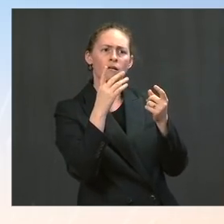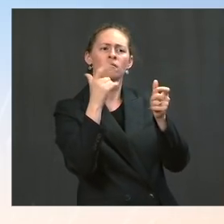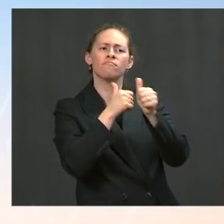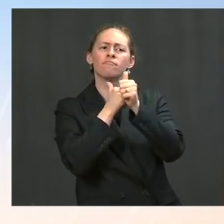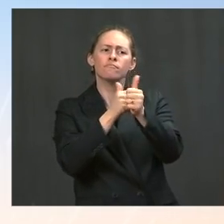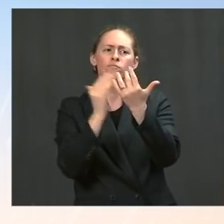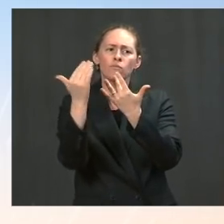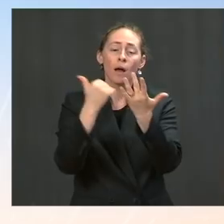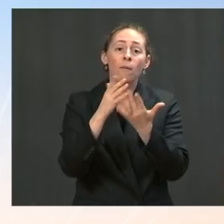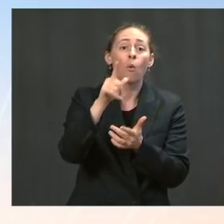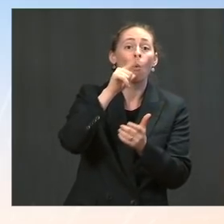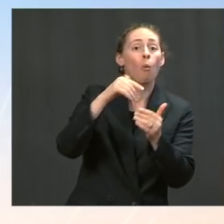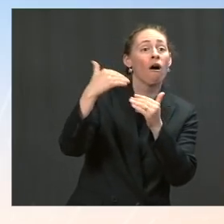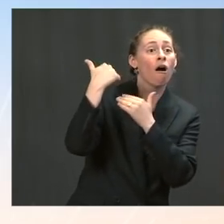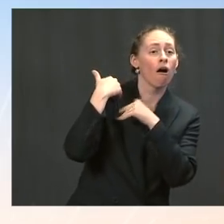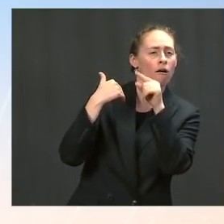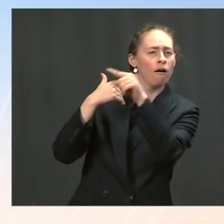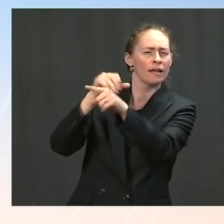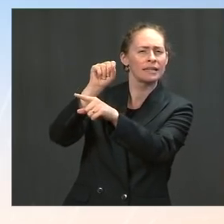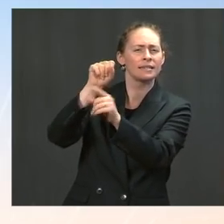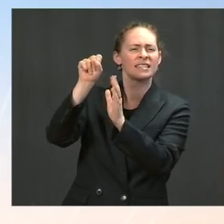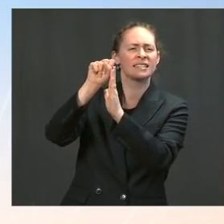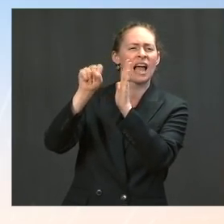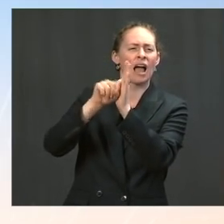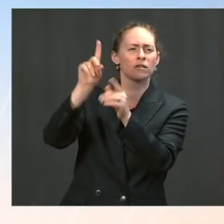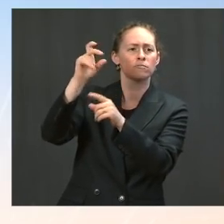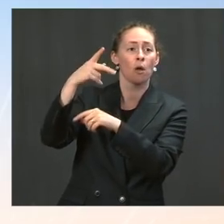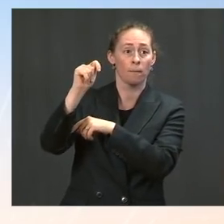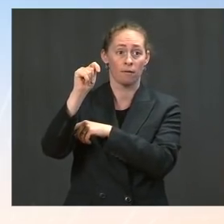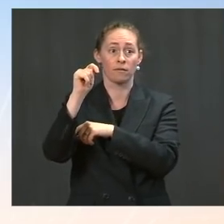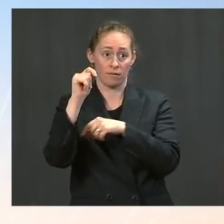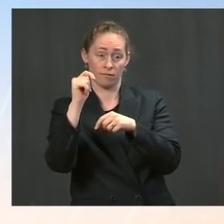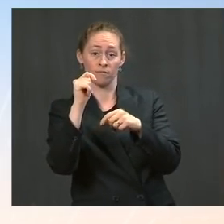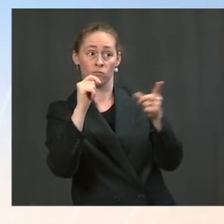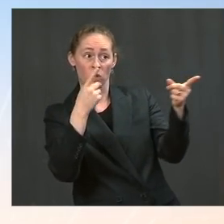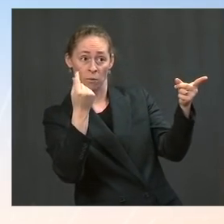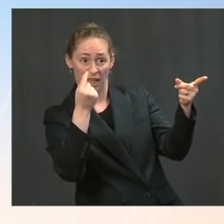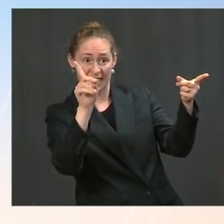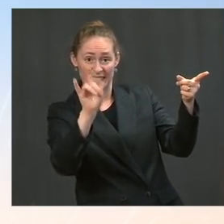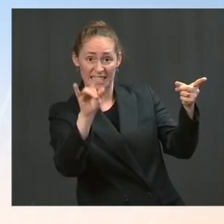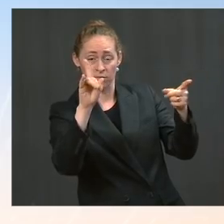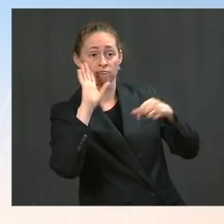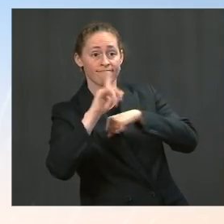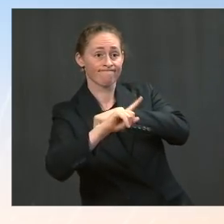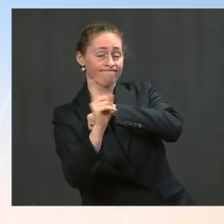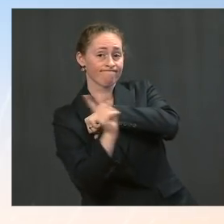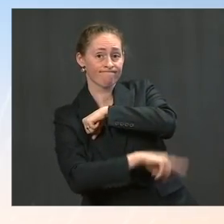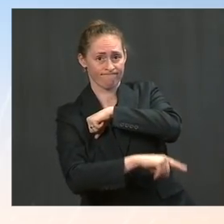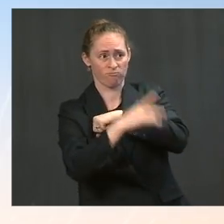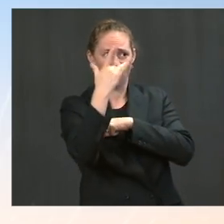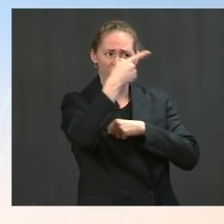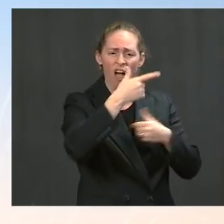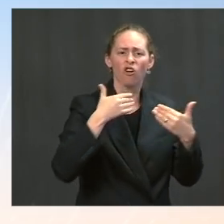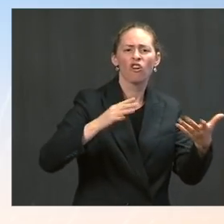seven officials who were sanctioned for their actions -- threatening the peace, stability, security, and autonomy of Hong Kong.